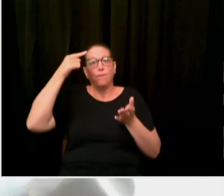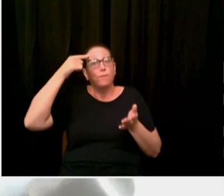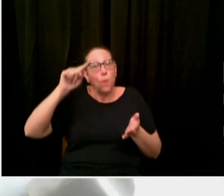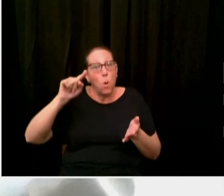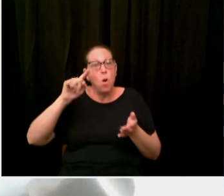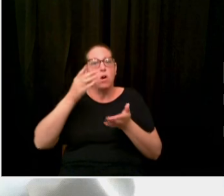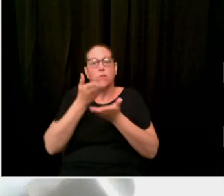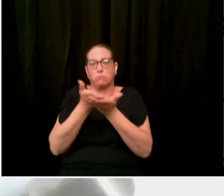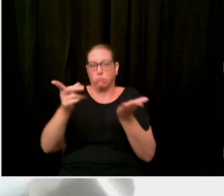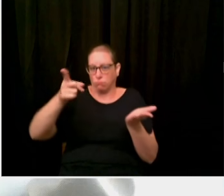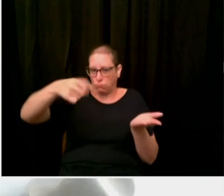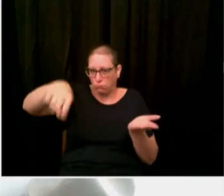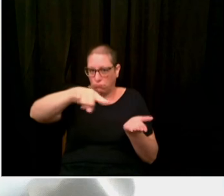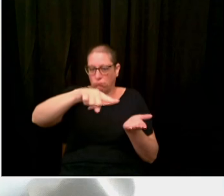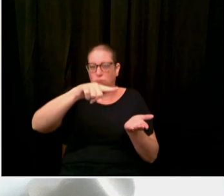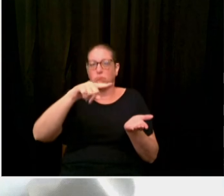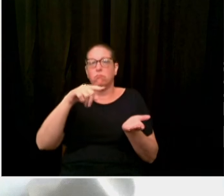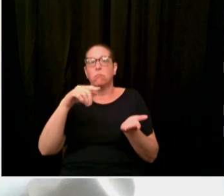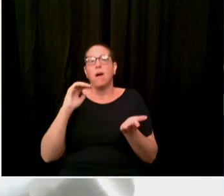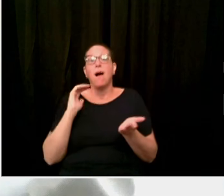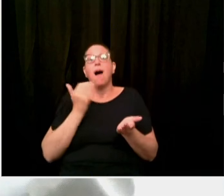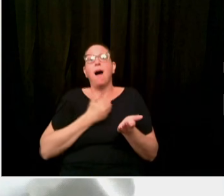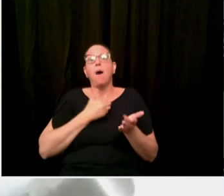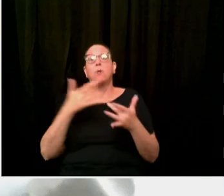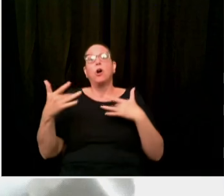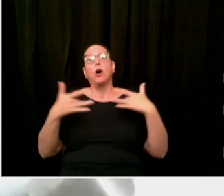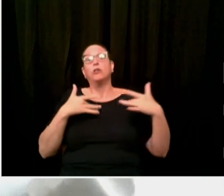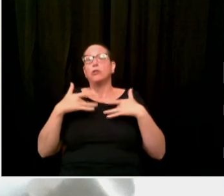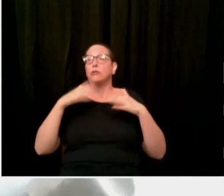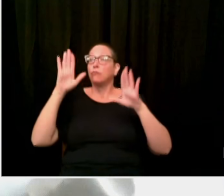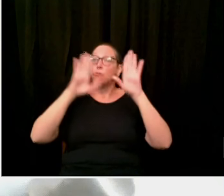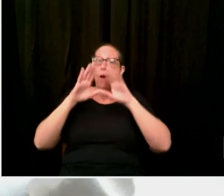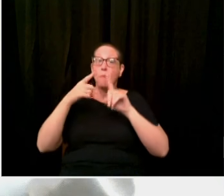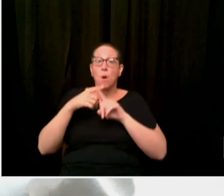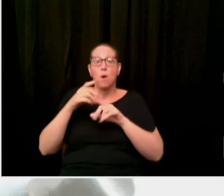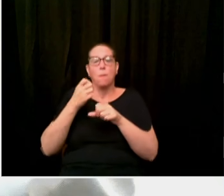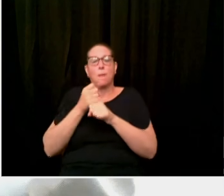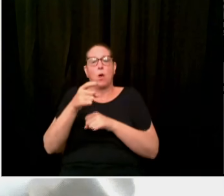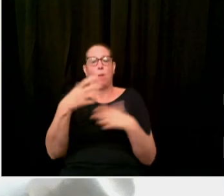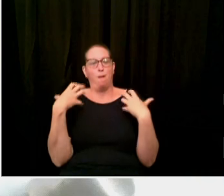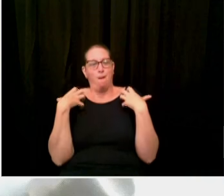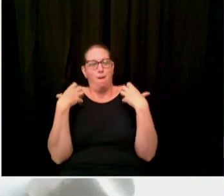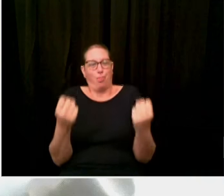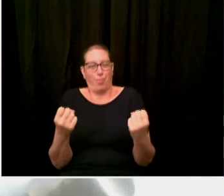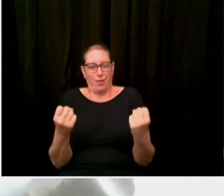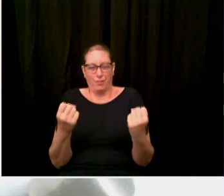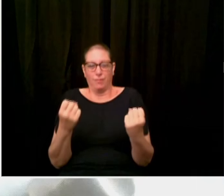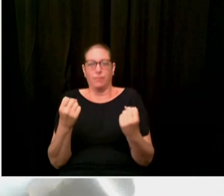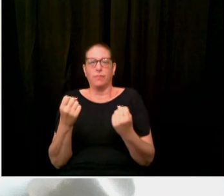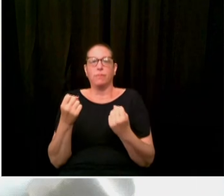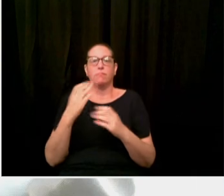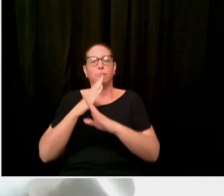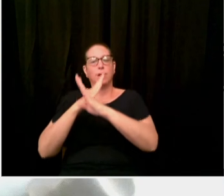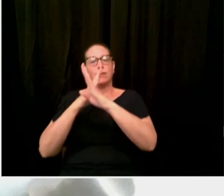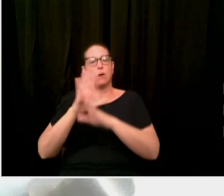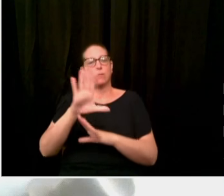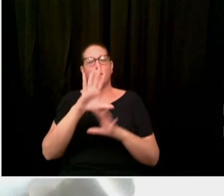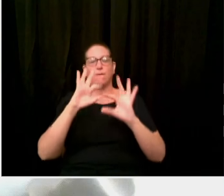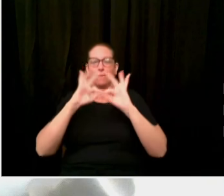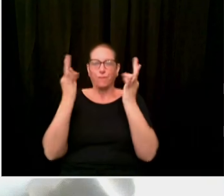A SERVICE TO THEM AND RECOGNIZING THAT OUR ONLY CONCERN IS THAT THEY BE HEALTHY AND THAT THEIR